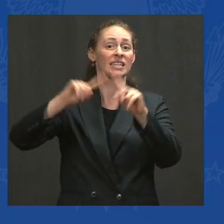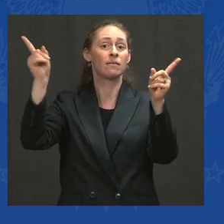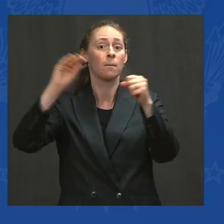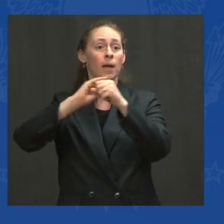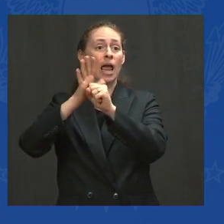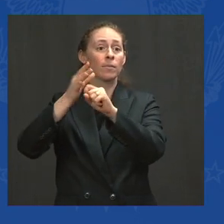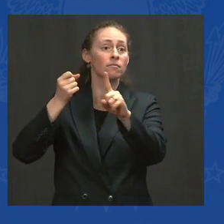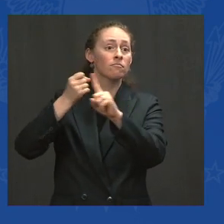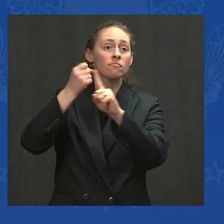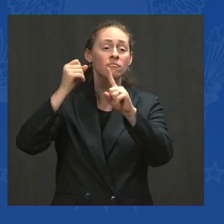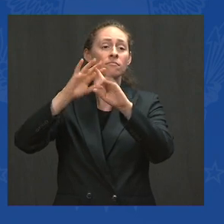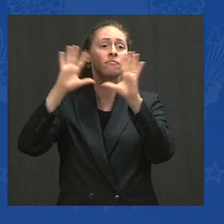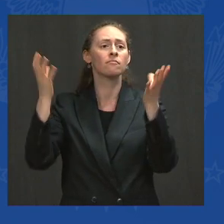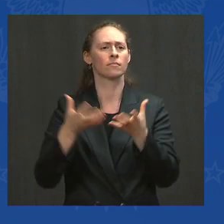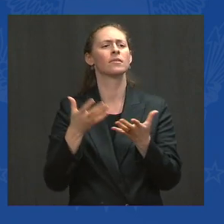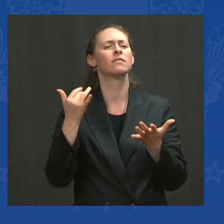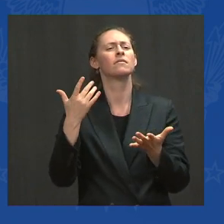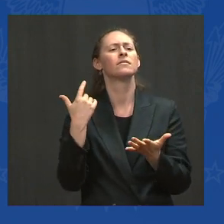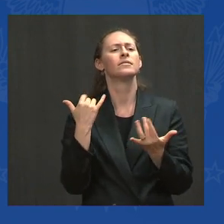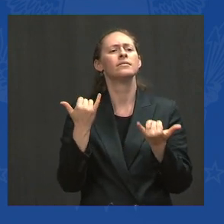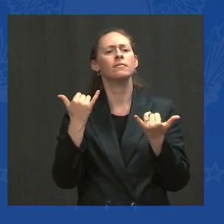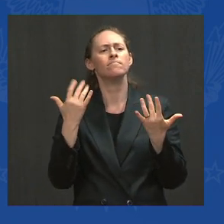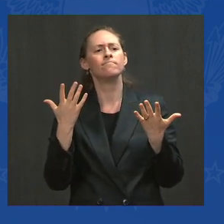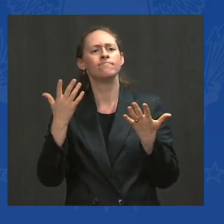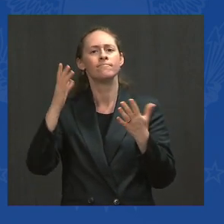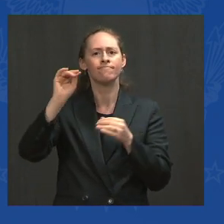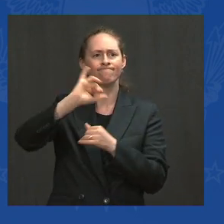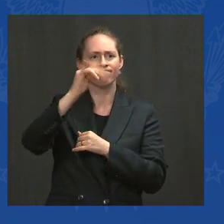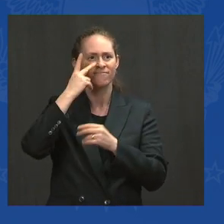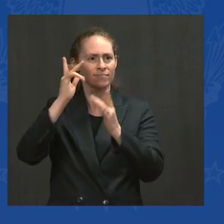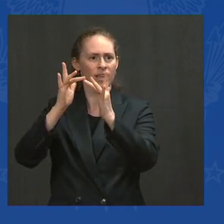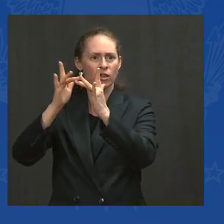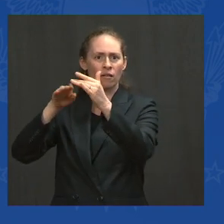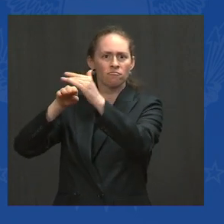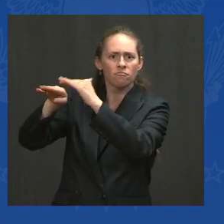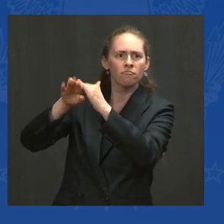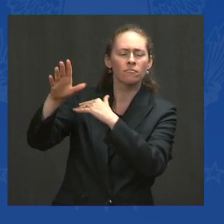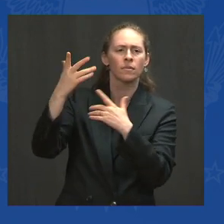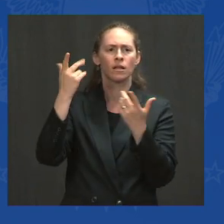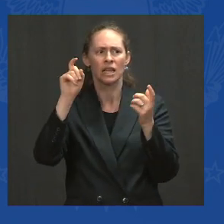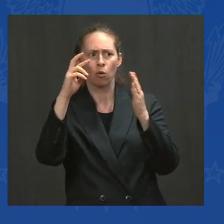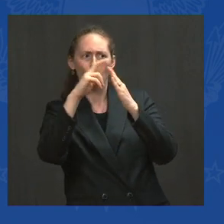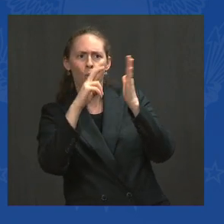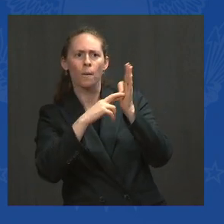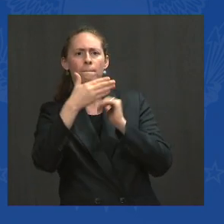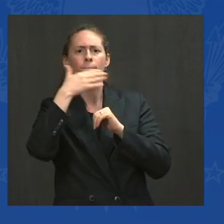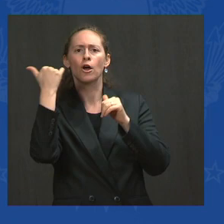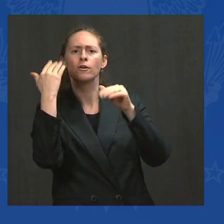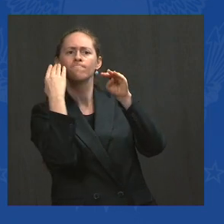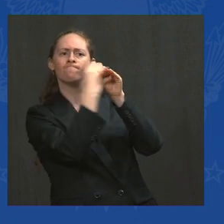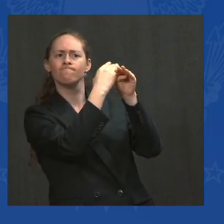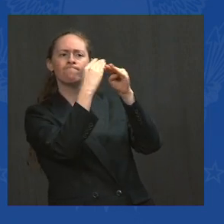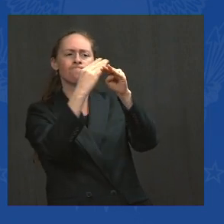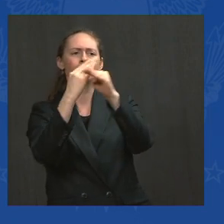cyberspace and the use of emergenc- -- emerging technologies. We need to take concerted action to fight